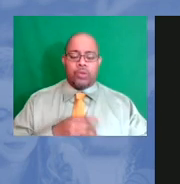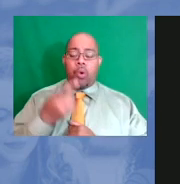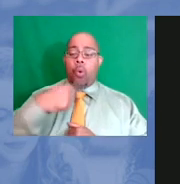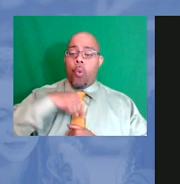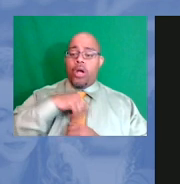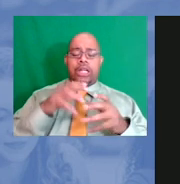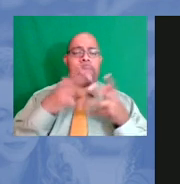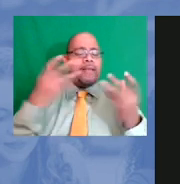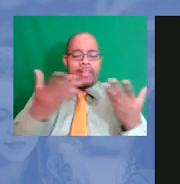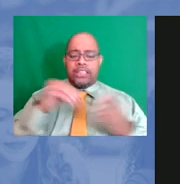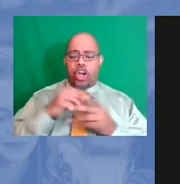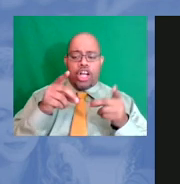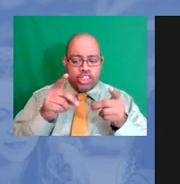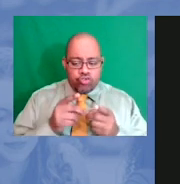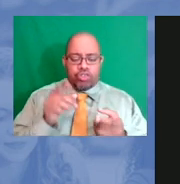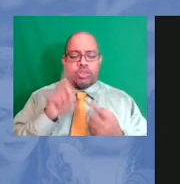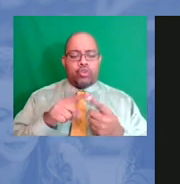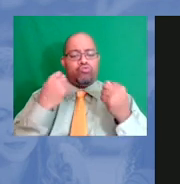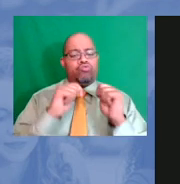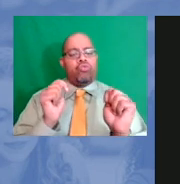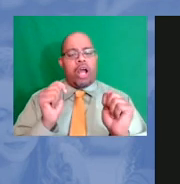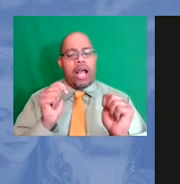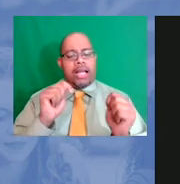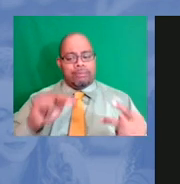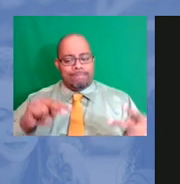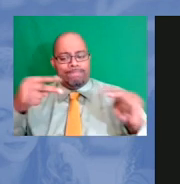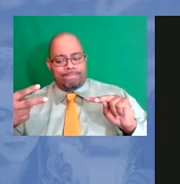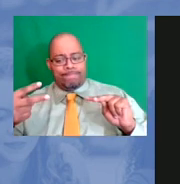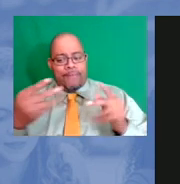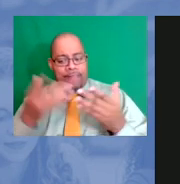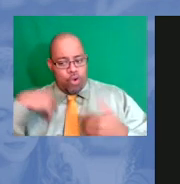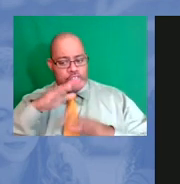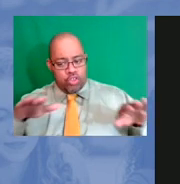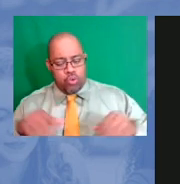TO TRY AND FLIP THE GAME FOR OUR KIDS. ONE OF THE THINGS THAT WE'VE DONE AND WE'VE